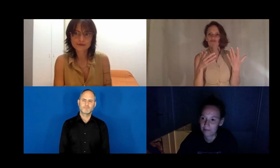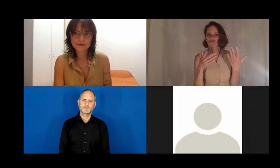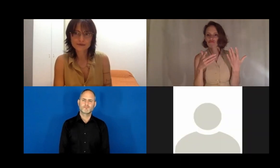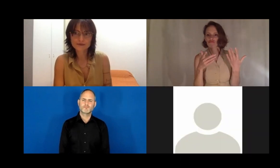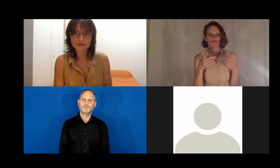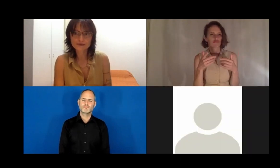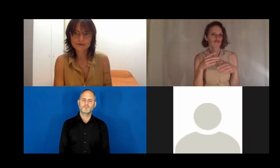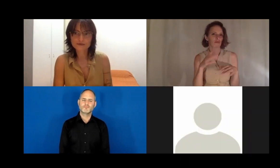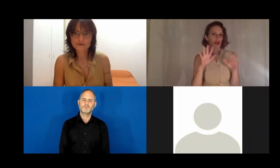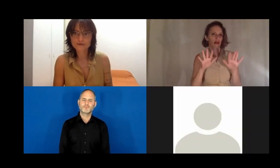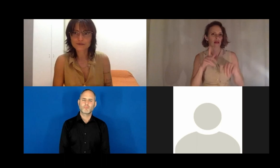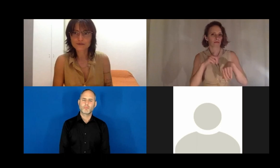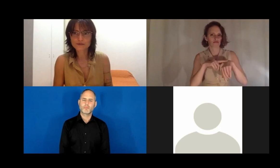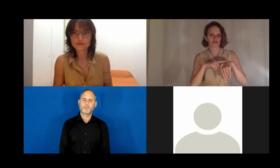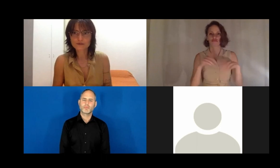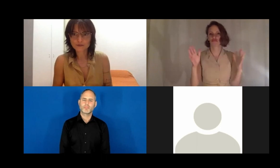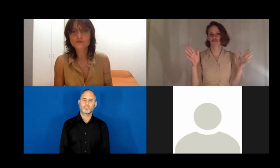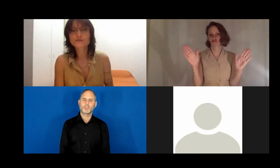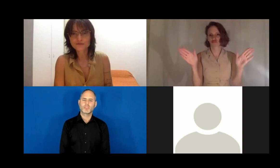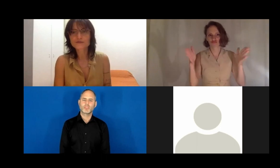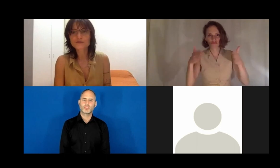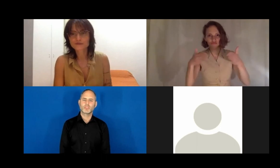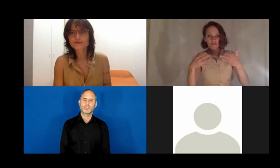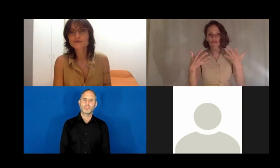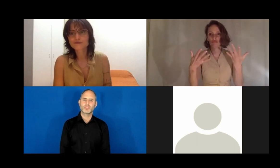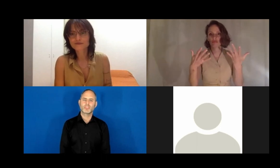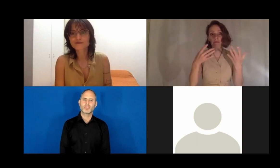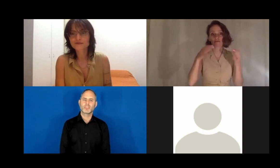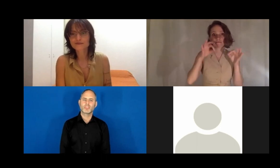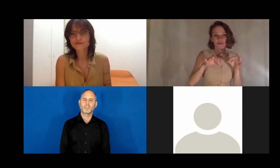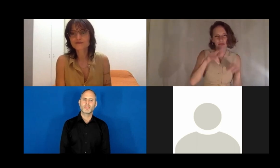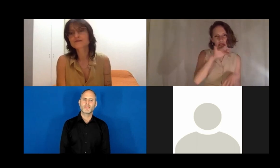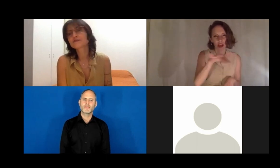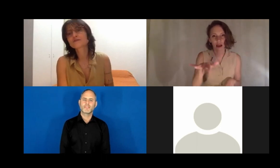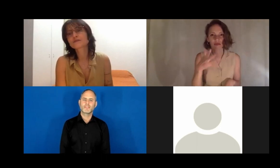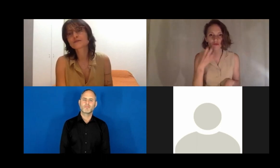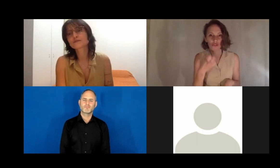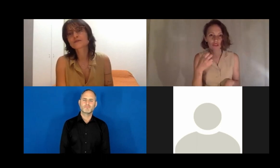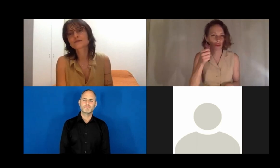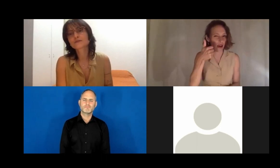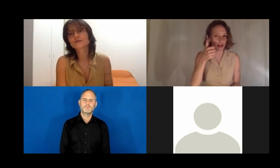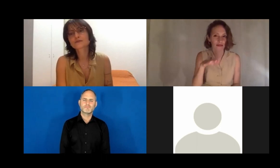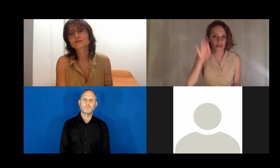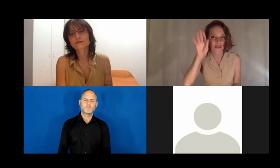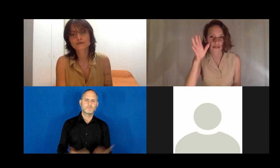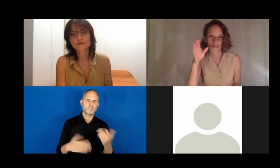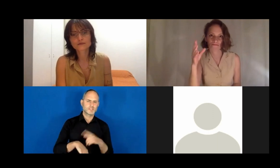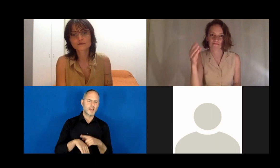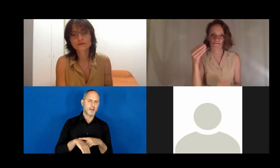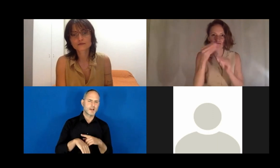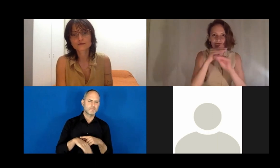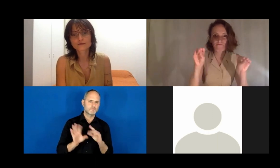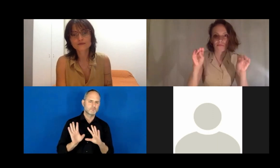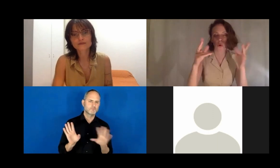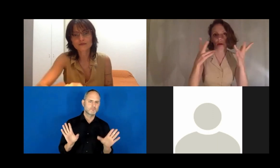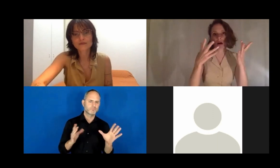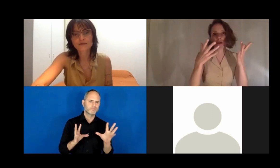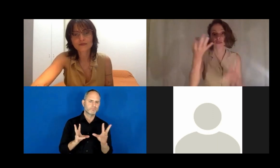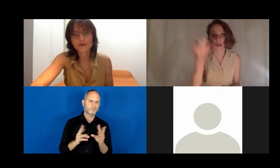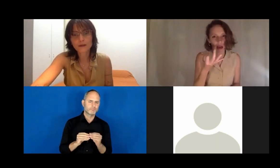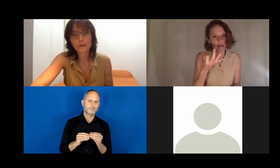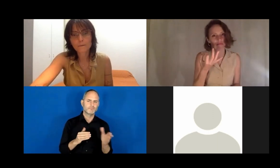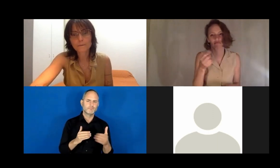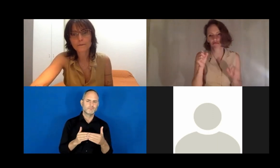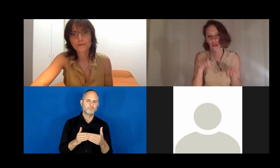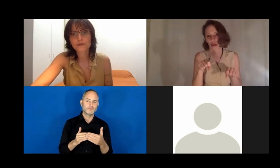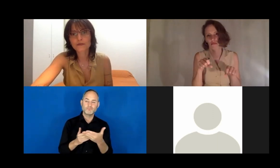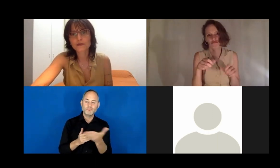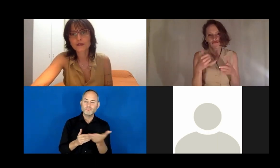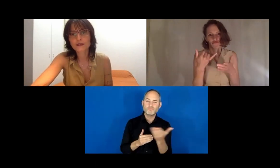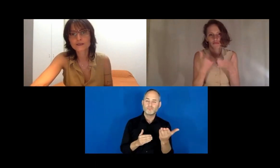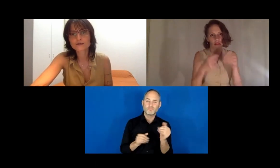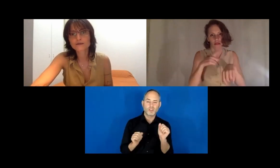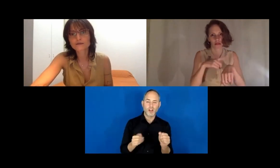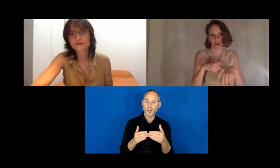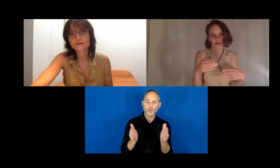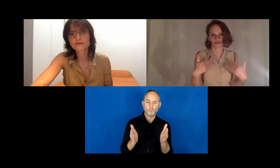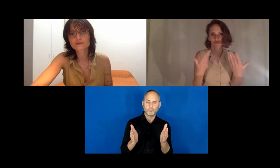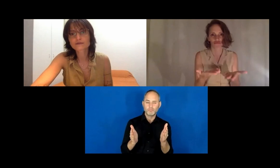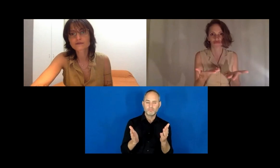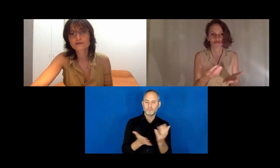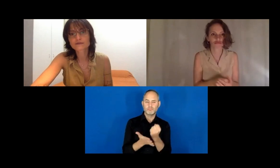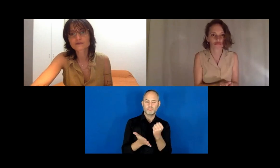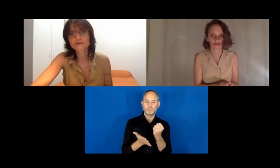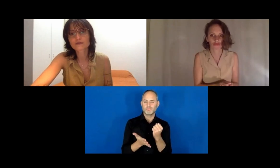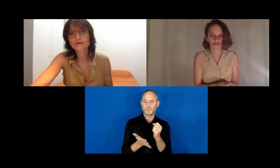Kassandra Wedel: We can close the session since it's already time. We can take one comment or question,